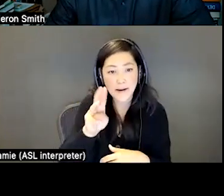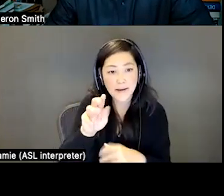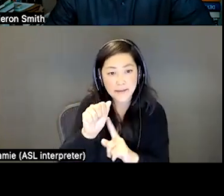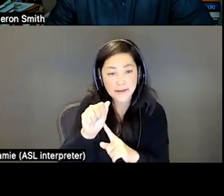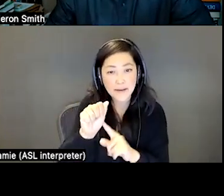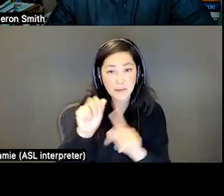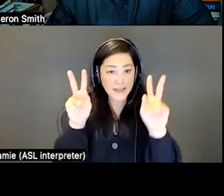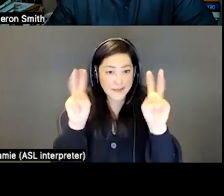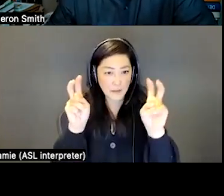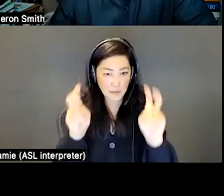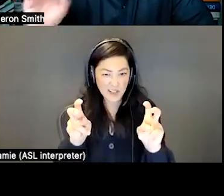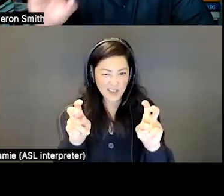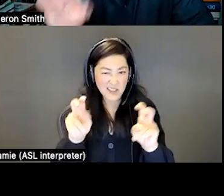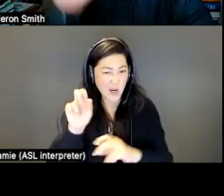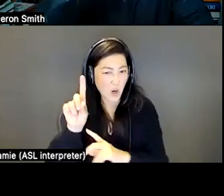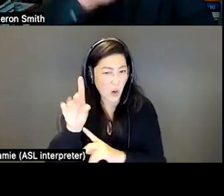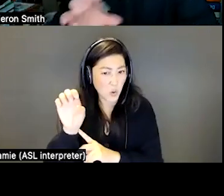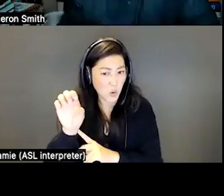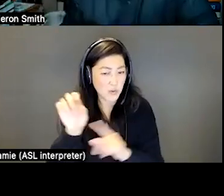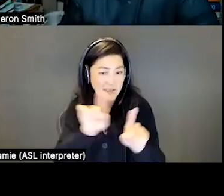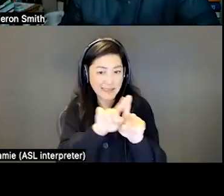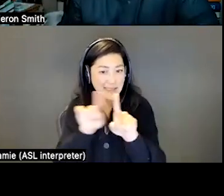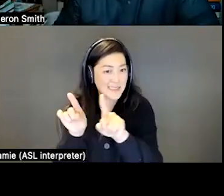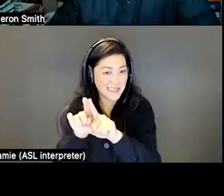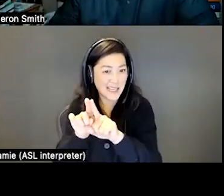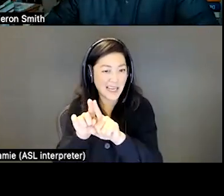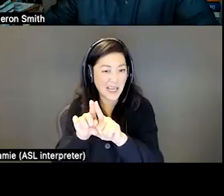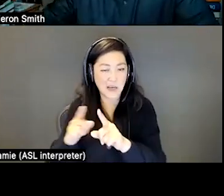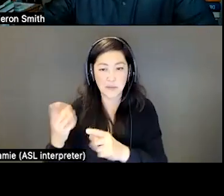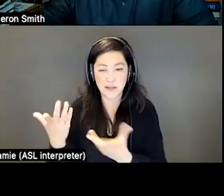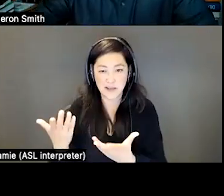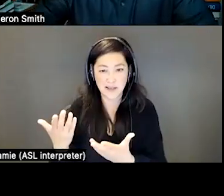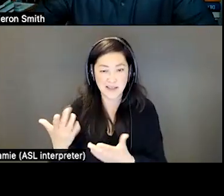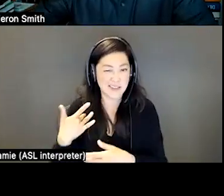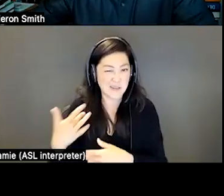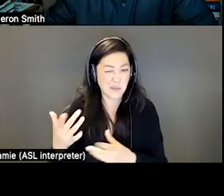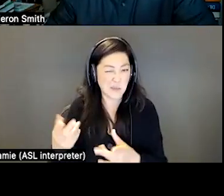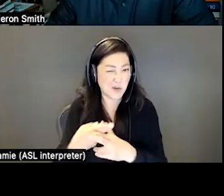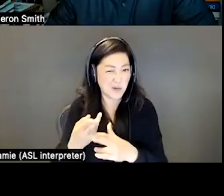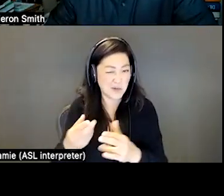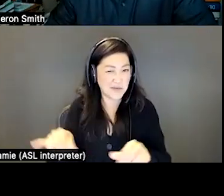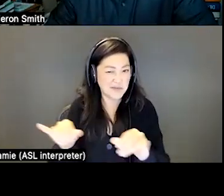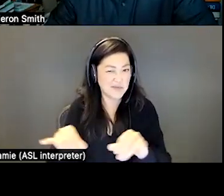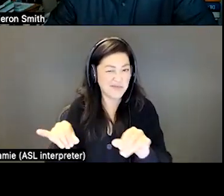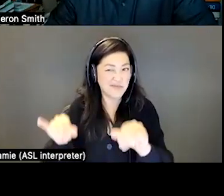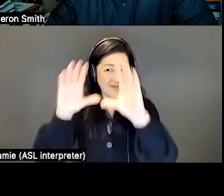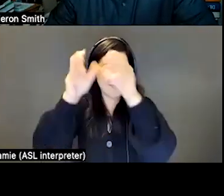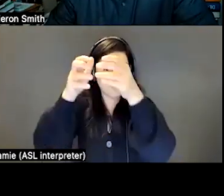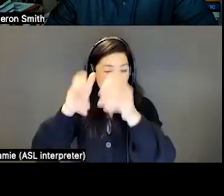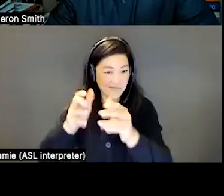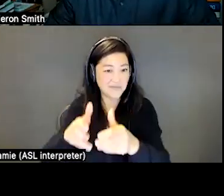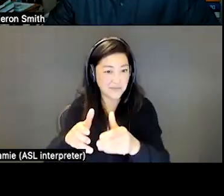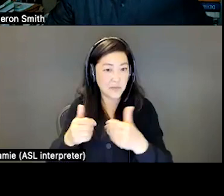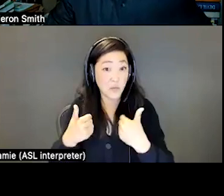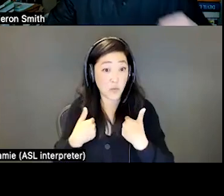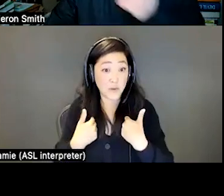subject codes very much the classical hierarchical tree. And we've got three of those in there. Now,